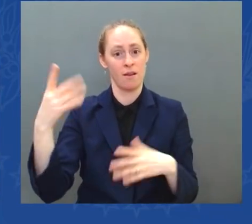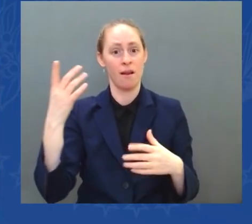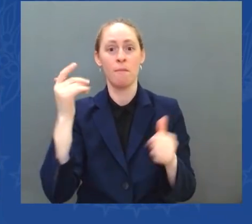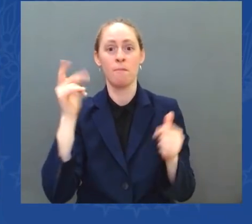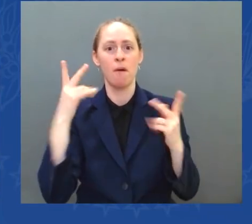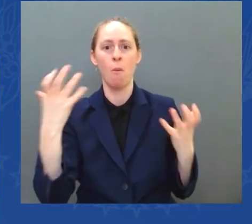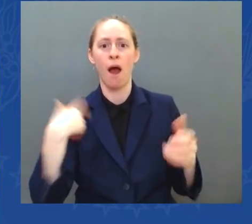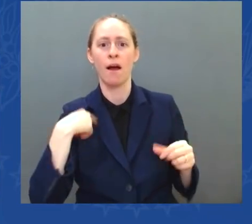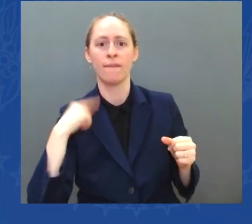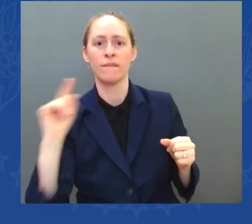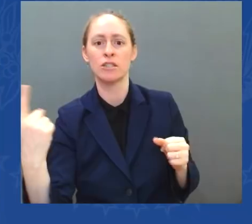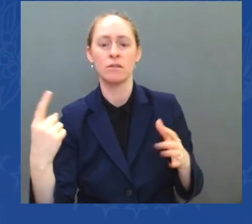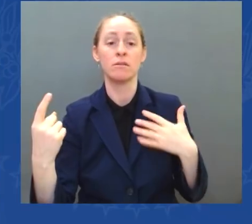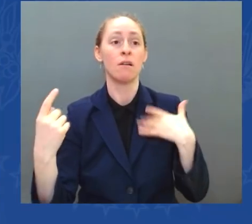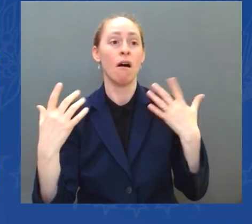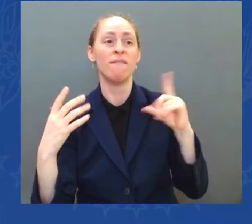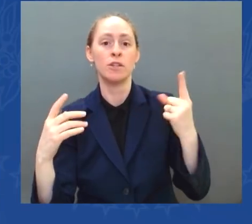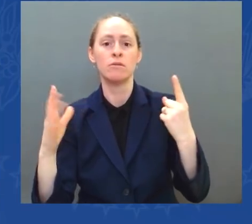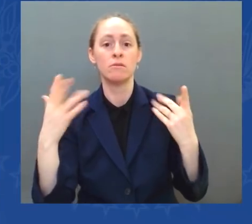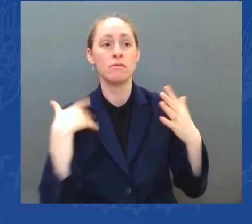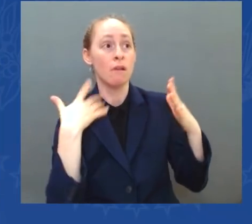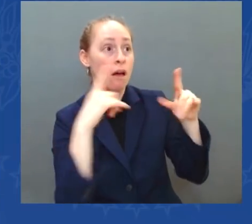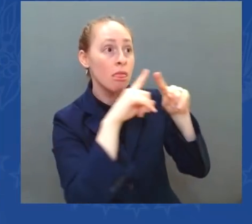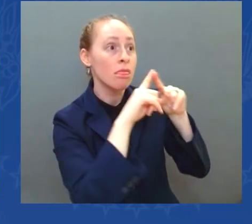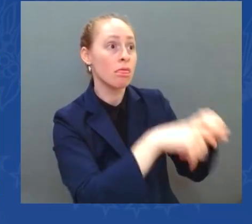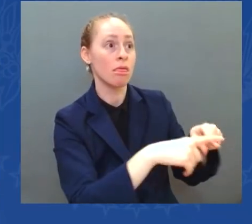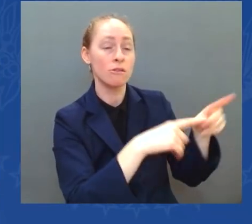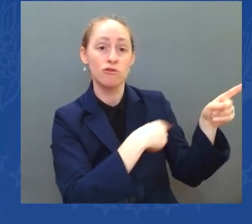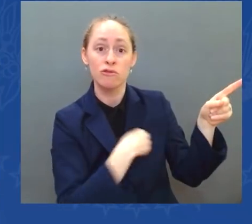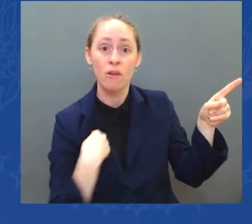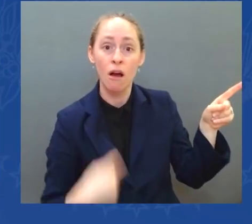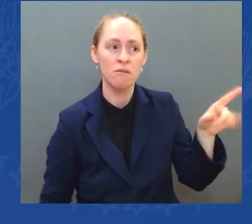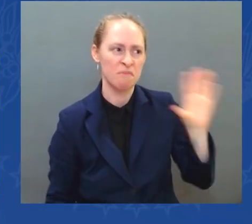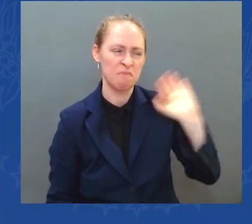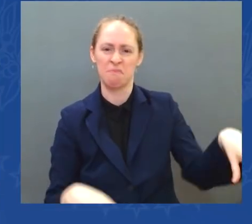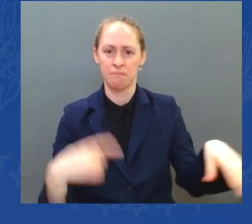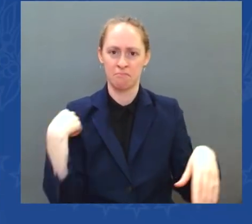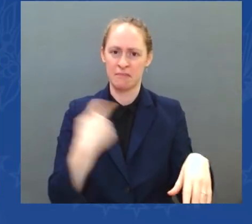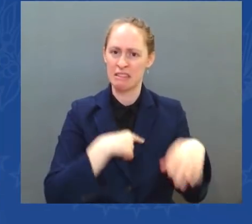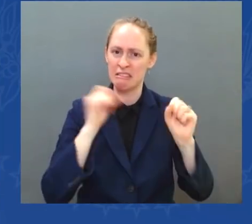we've created 365,000 new manufacturing jobs in America